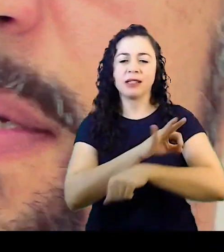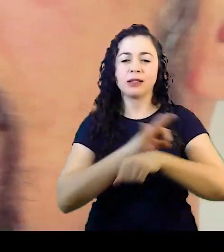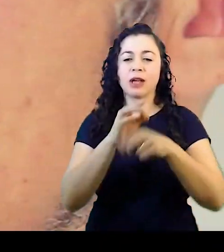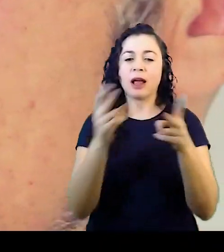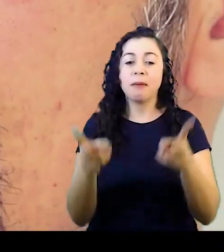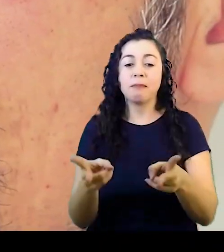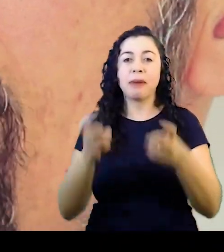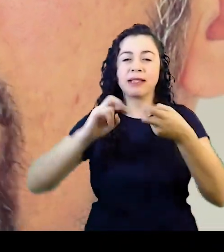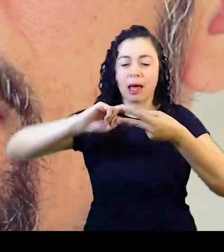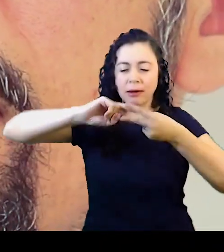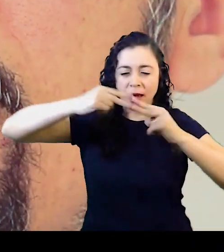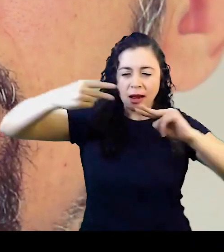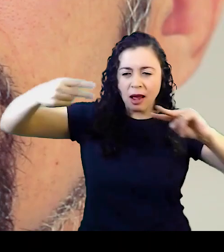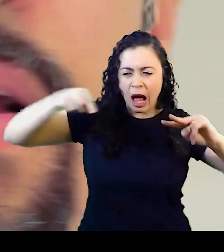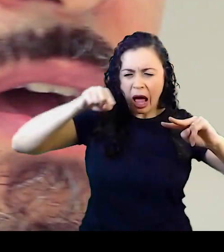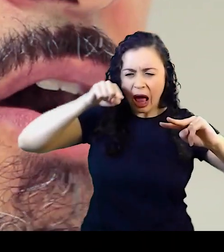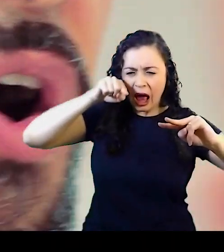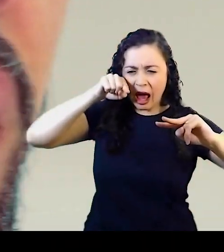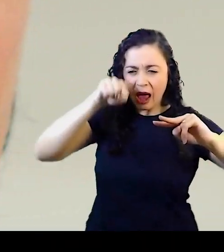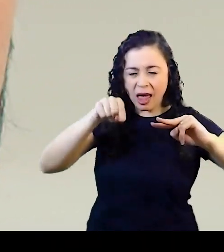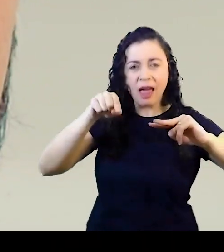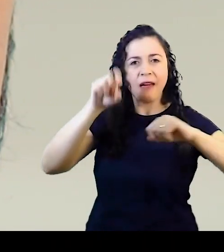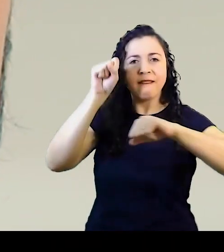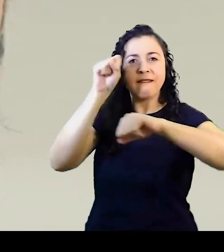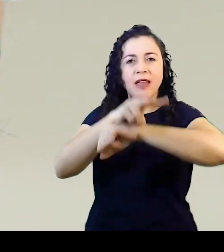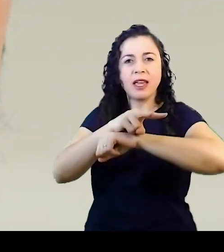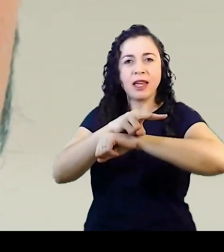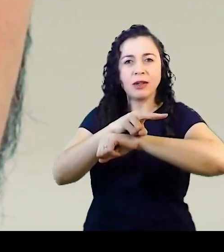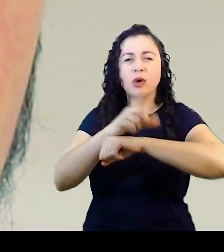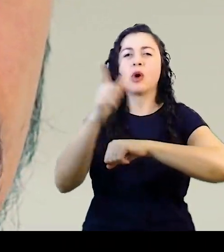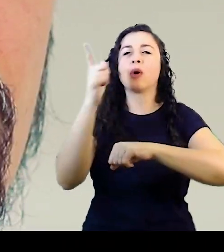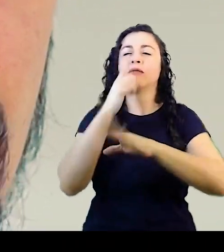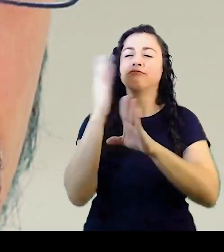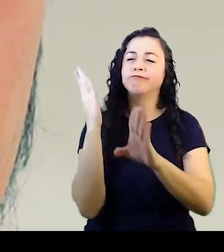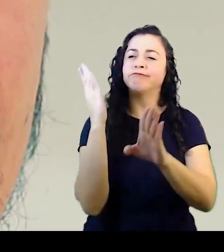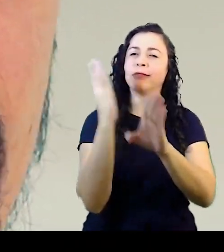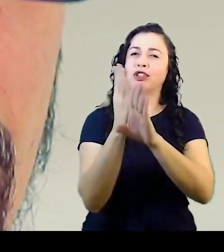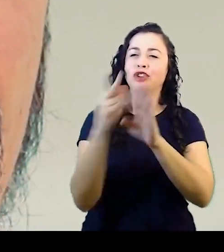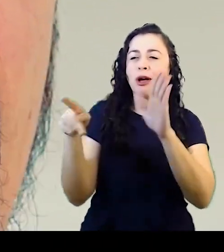the two columns, reads the information, looks at the page that the virus